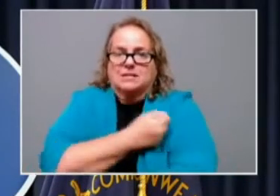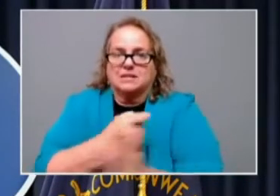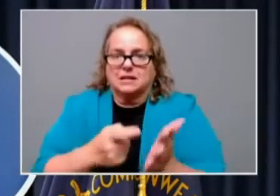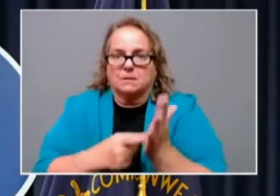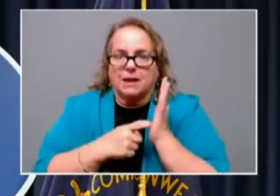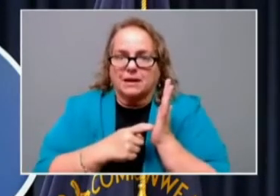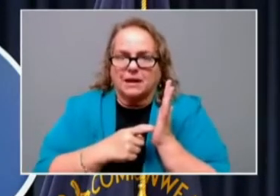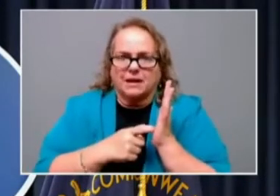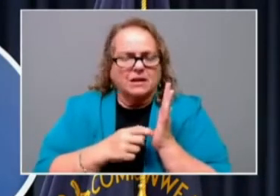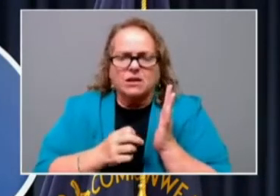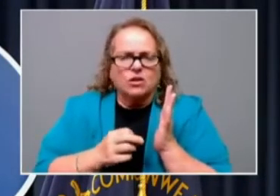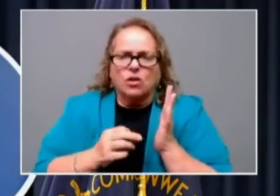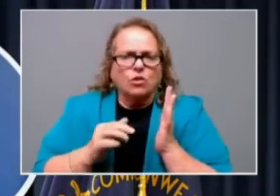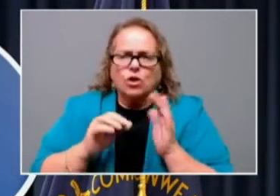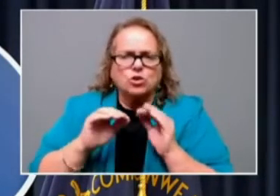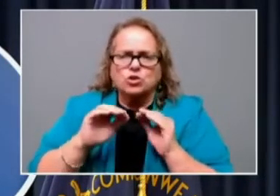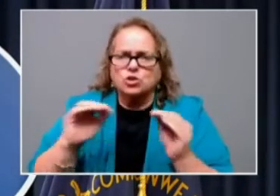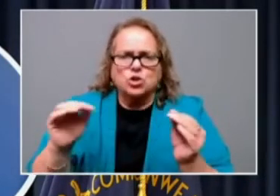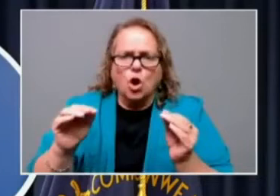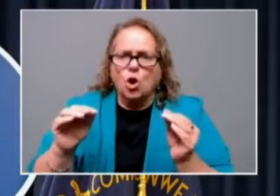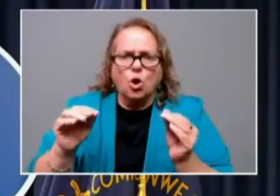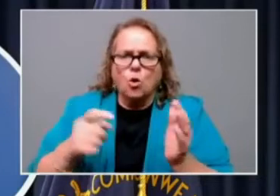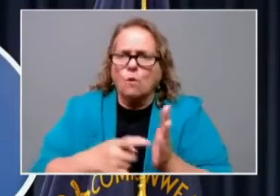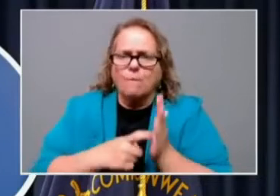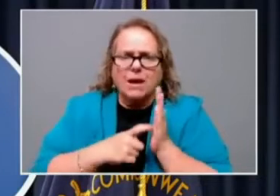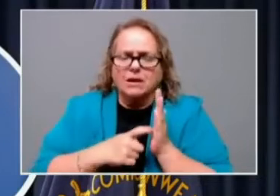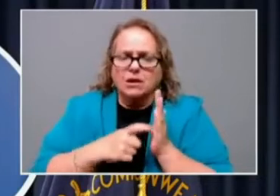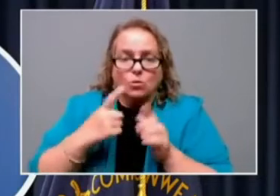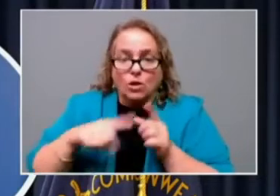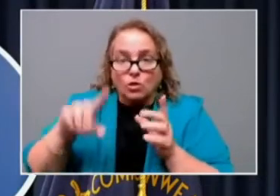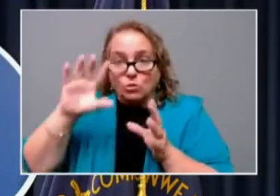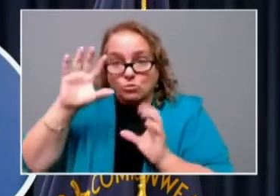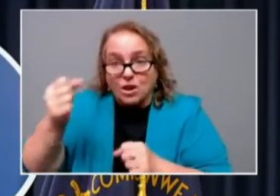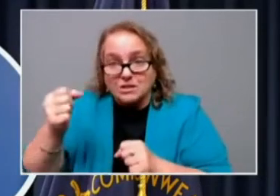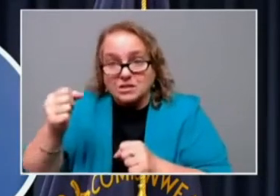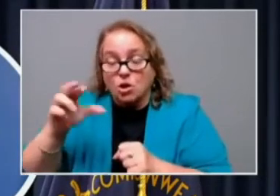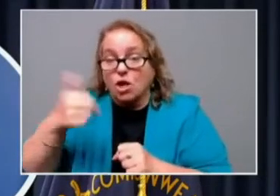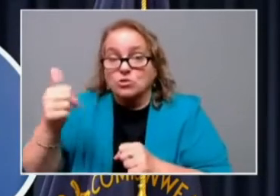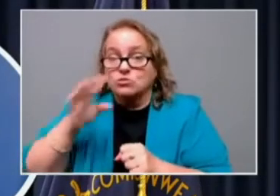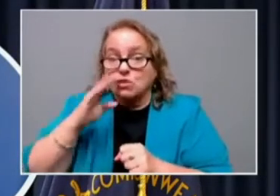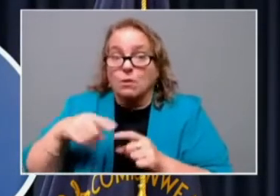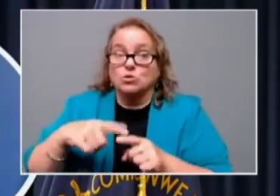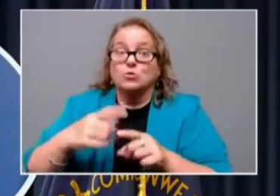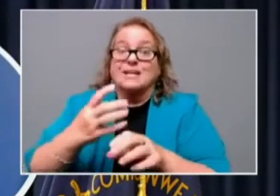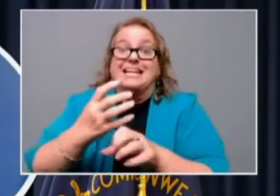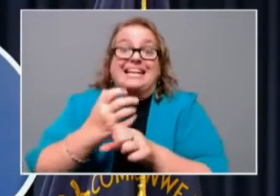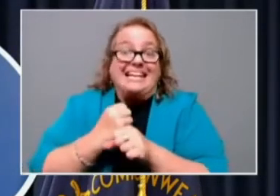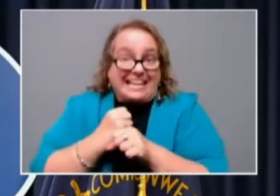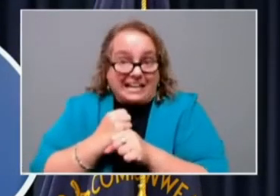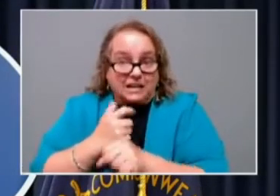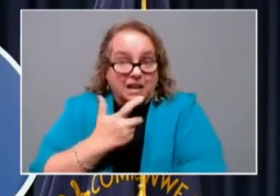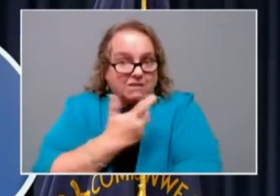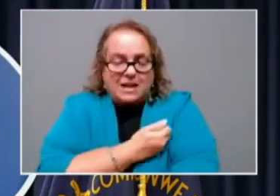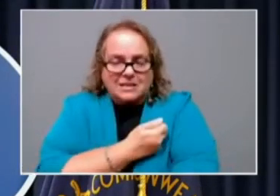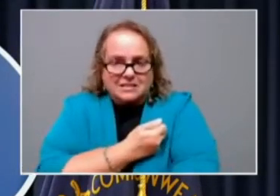that either the president's talked about or others actually get a vaccine with a few exceptions. It's that they agree to test once a week